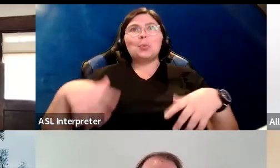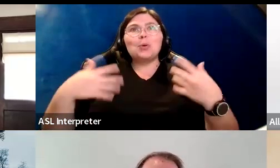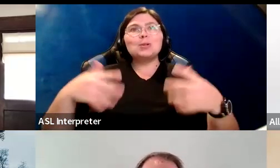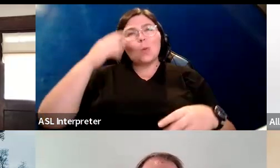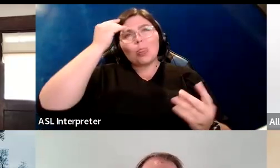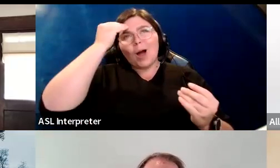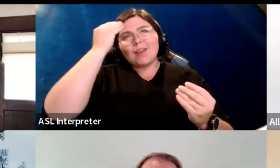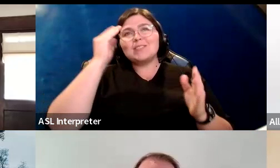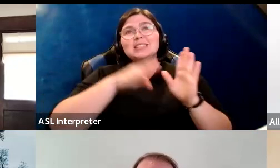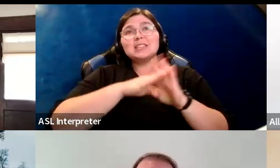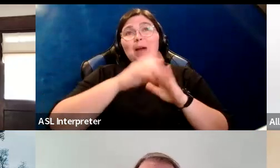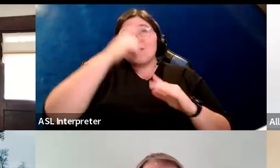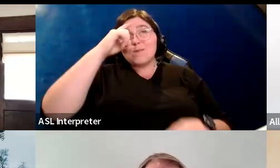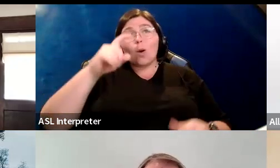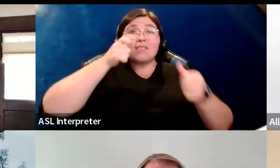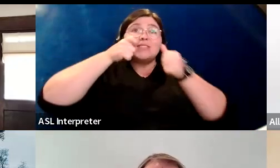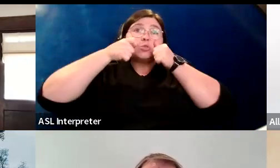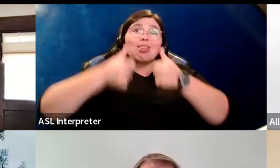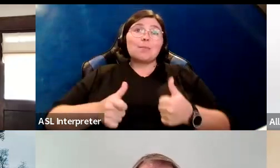for the visually impaired, which came